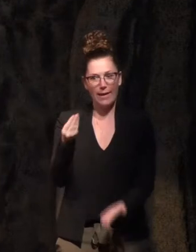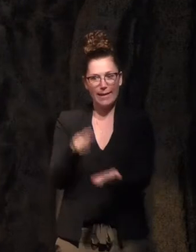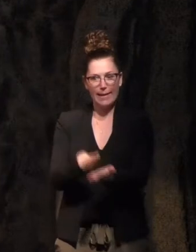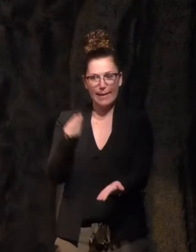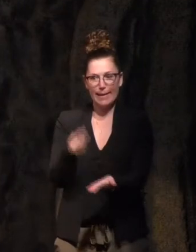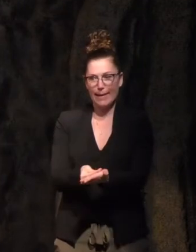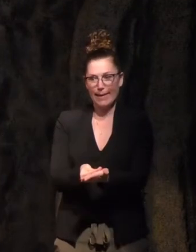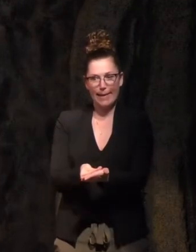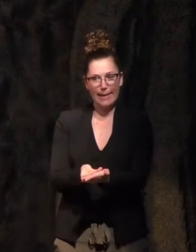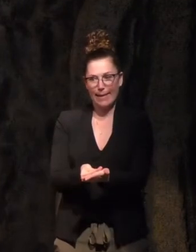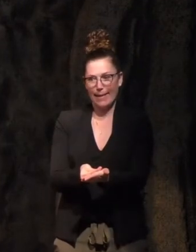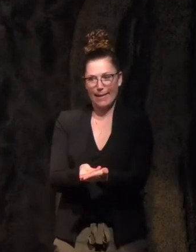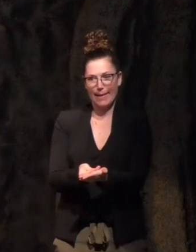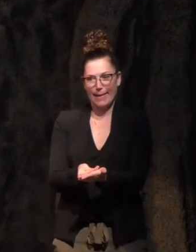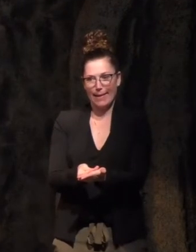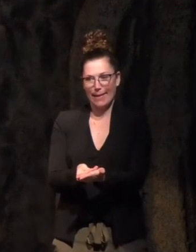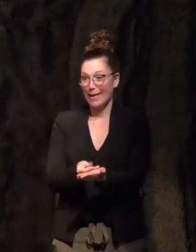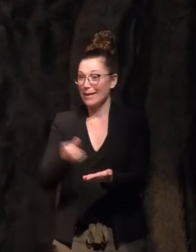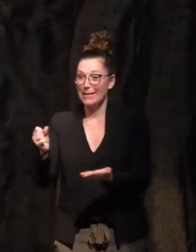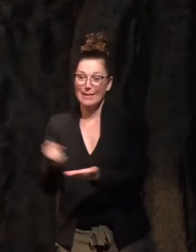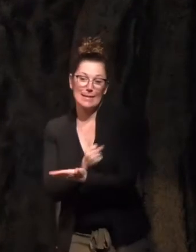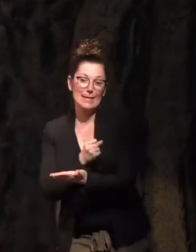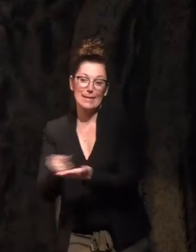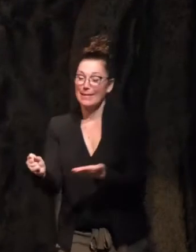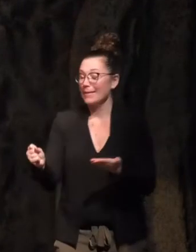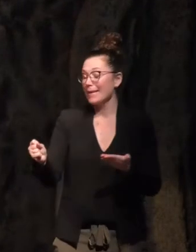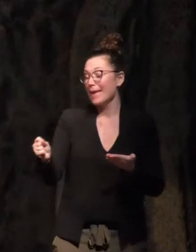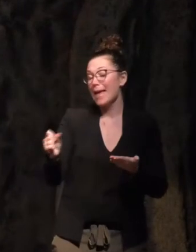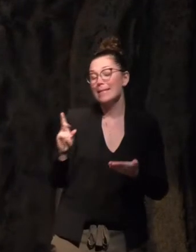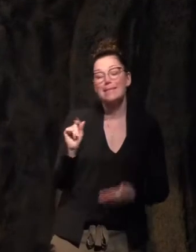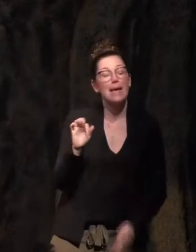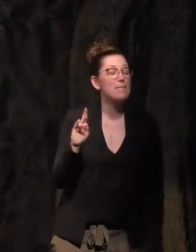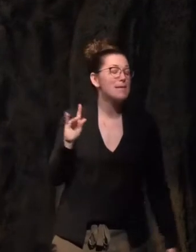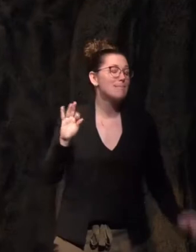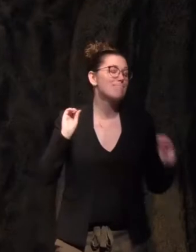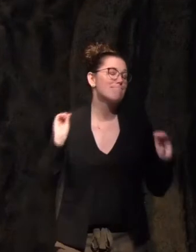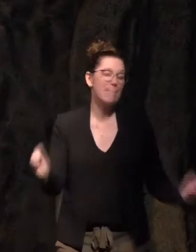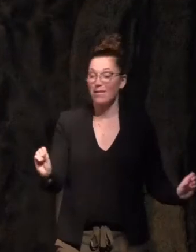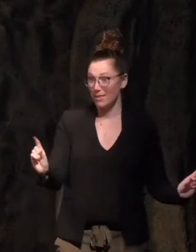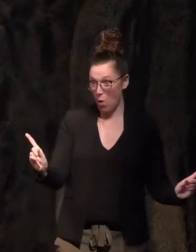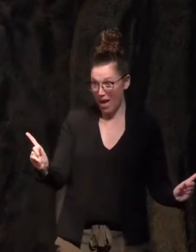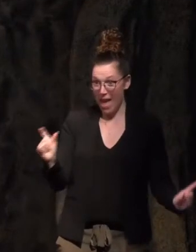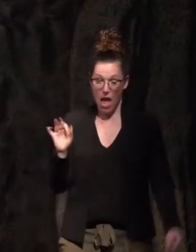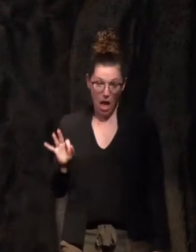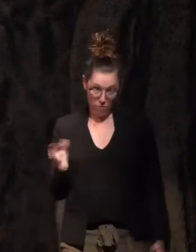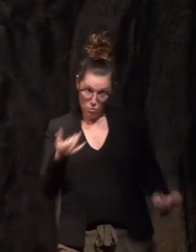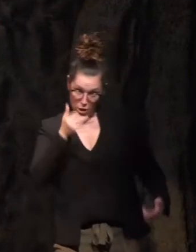like yeah, so if you want buy anything at the bar tomorrow, bring cash, okay?